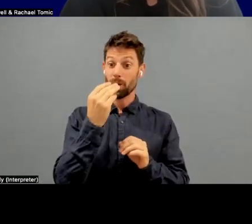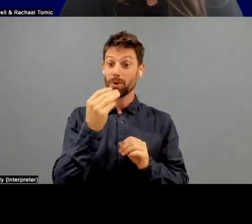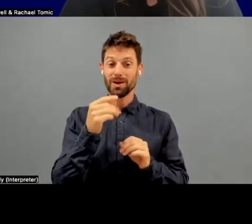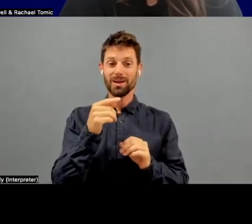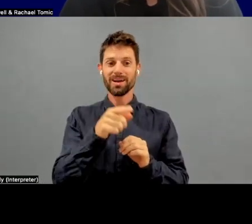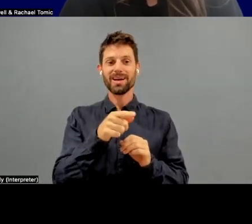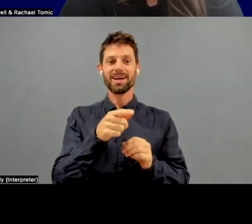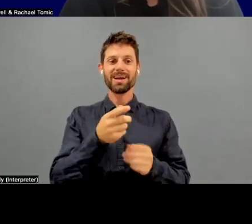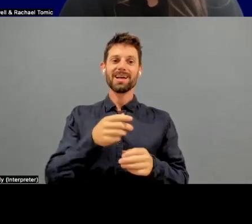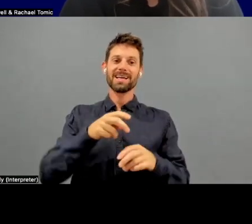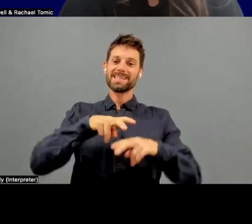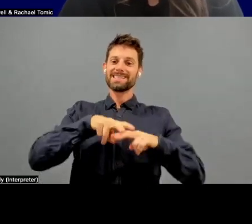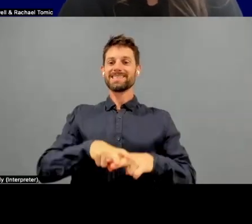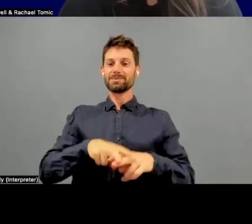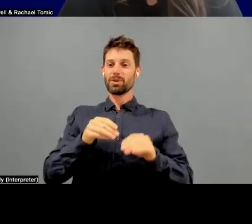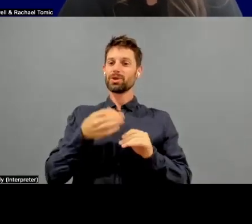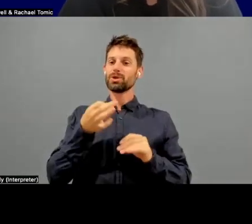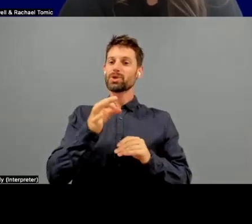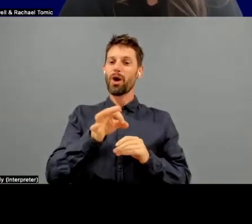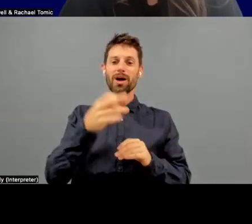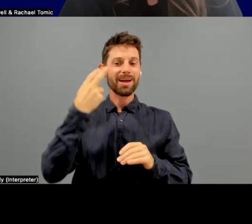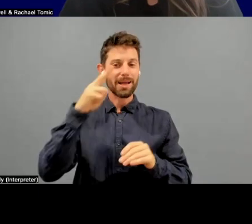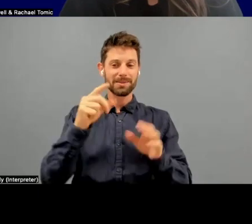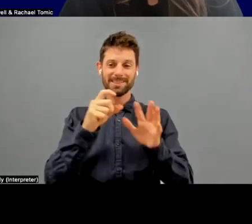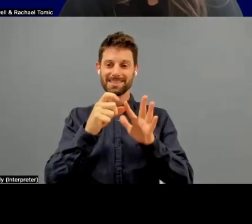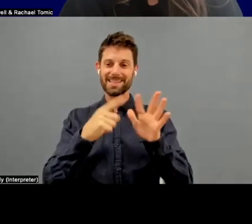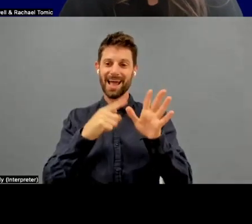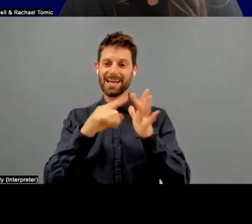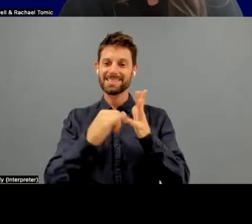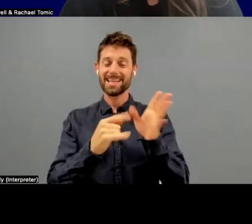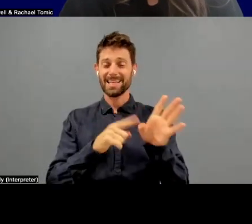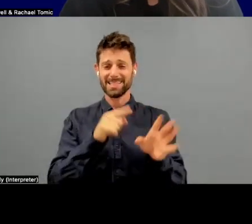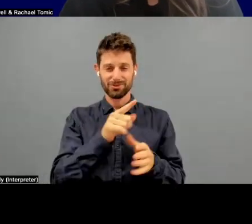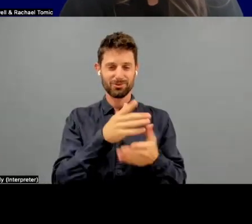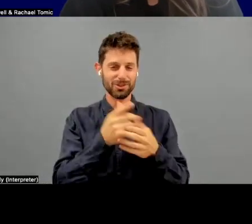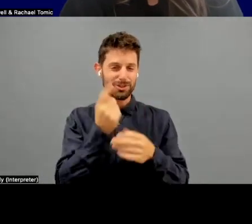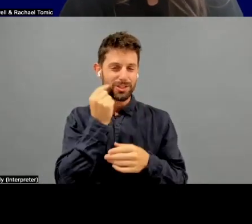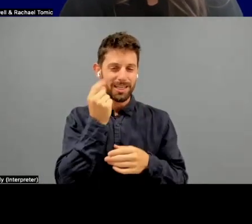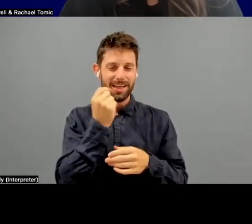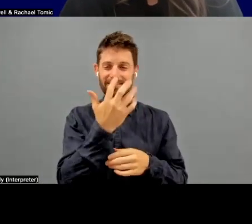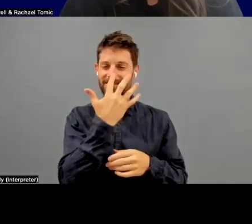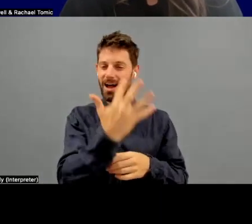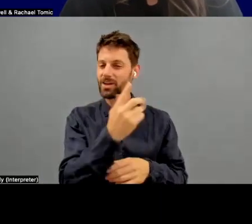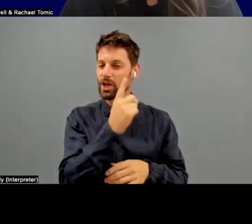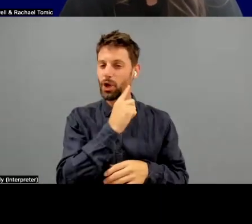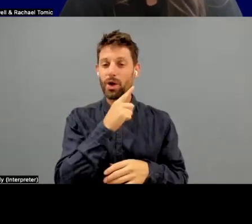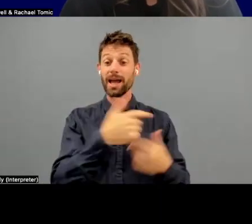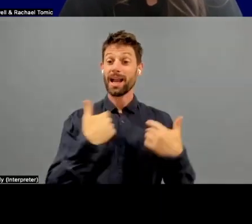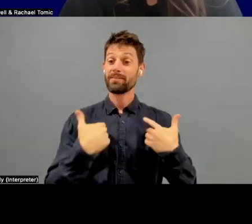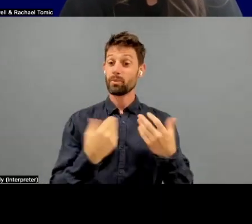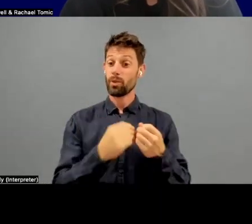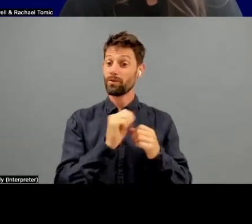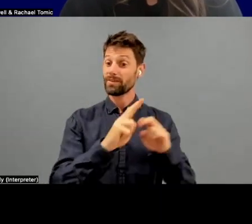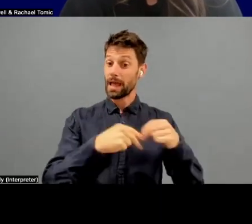Daisy. Hannah is a cheeky five-year-old girl who lives with her family in Perth. She absolutely